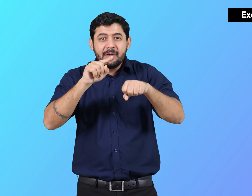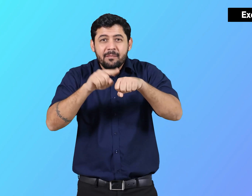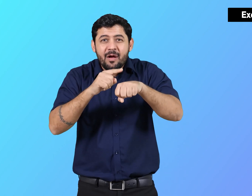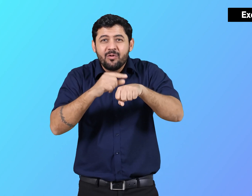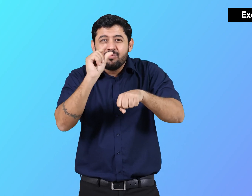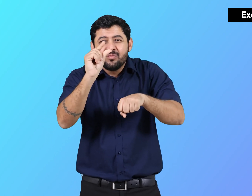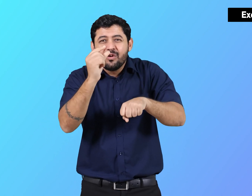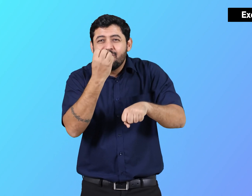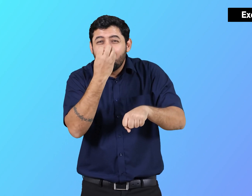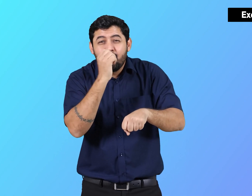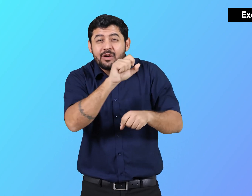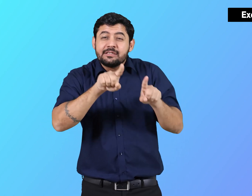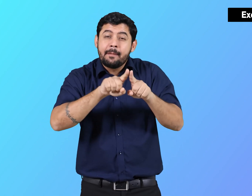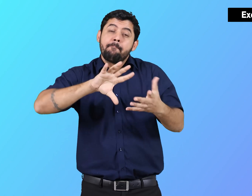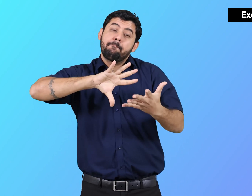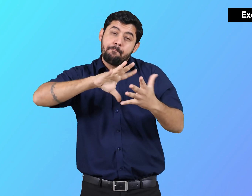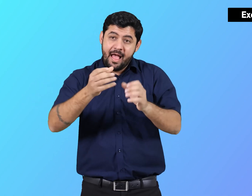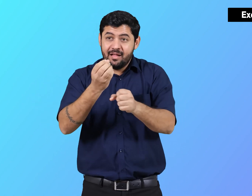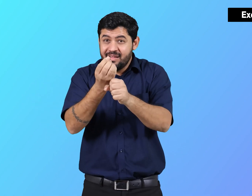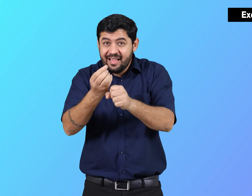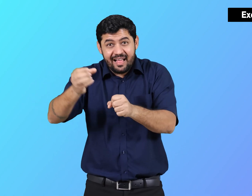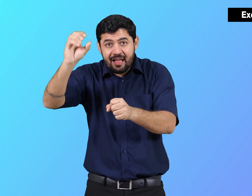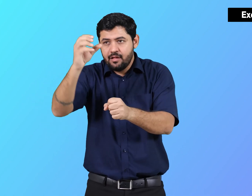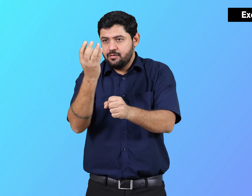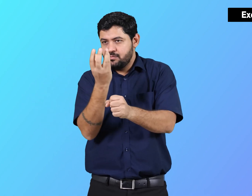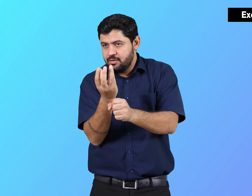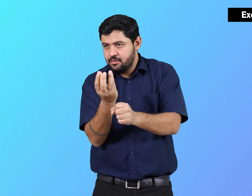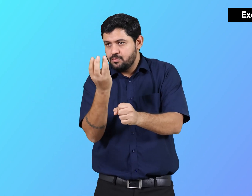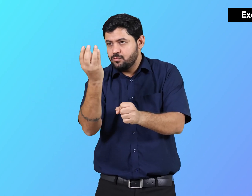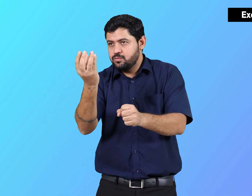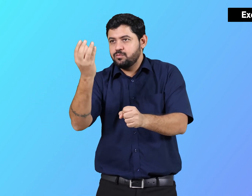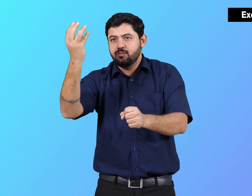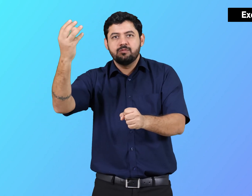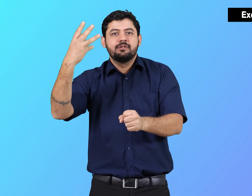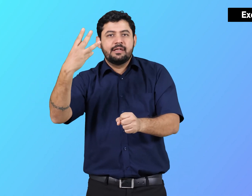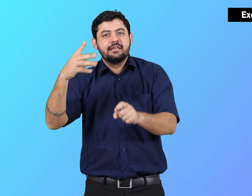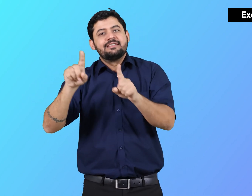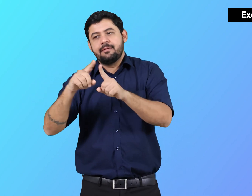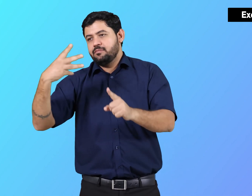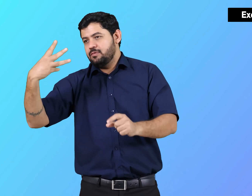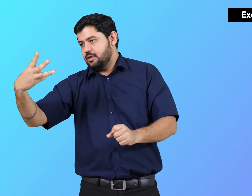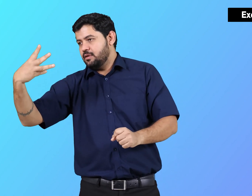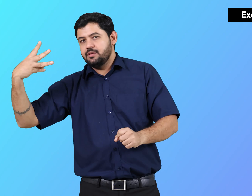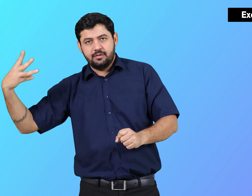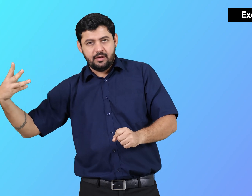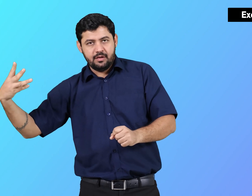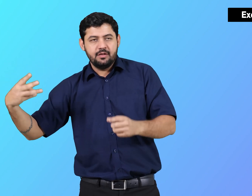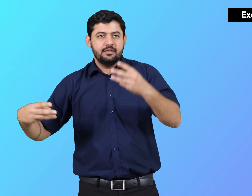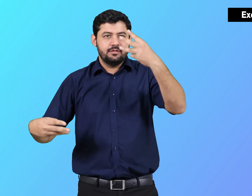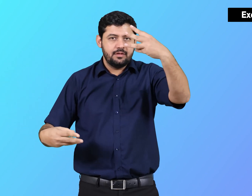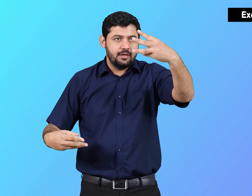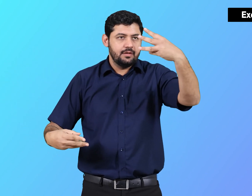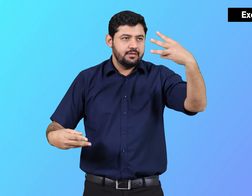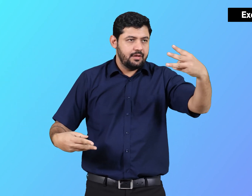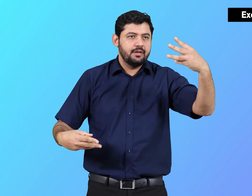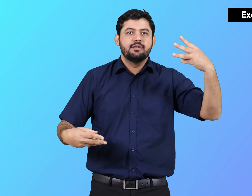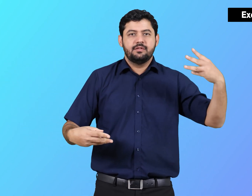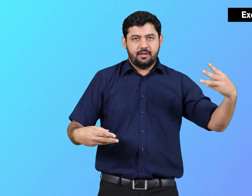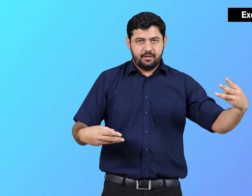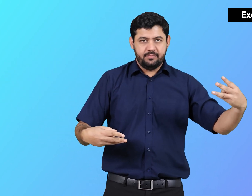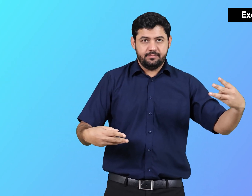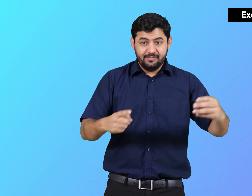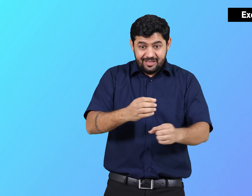Each branch had three flowers on it. These flowers were made like almond flowers with buds and petals.